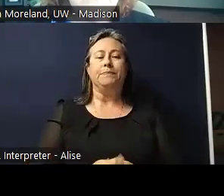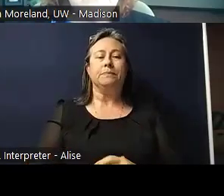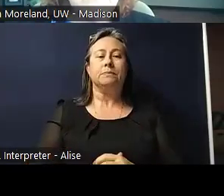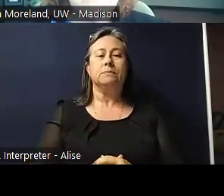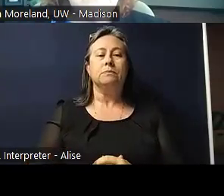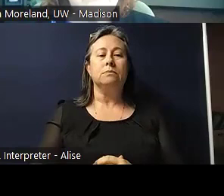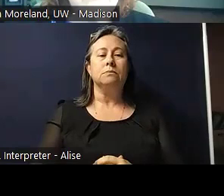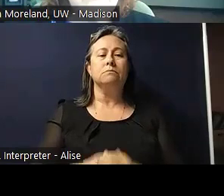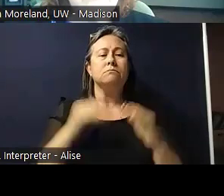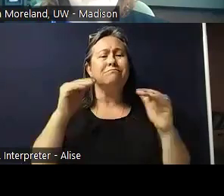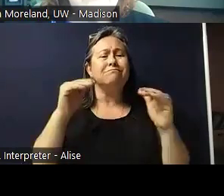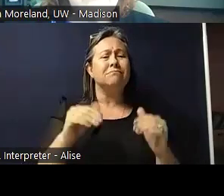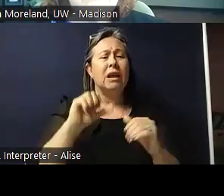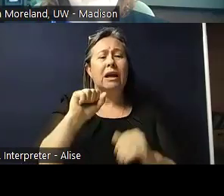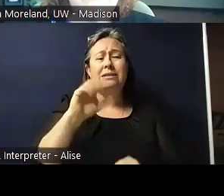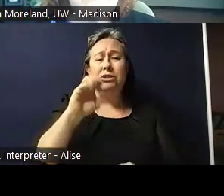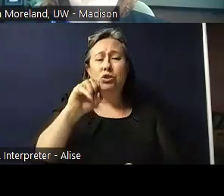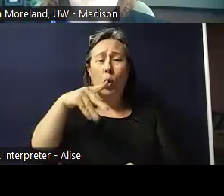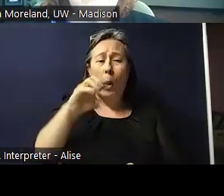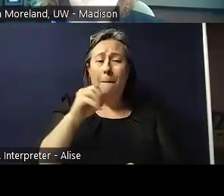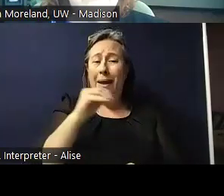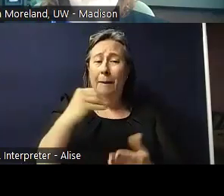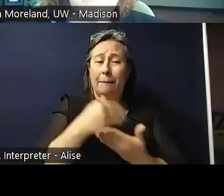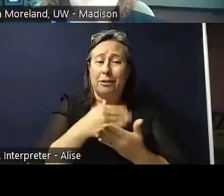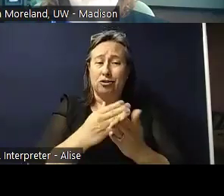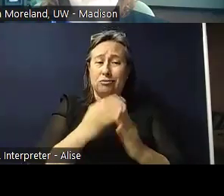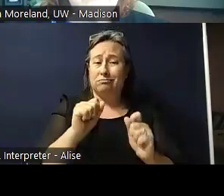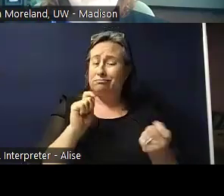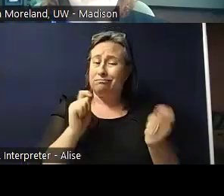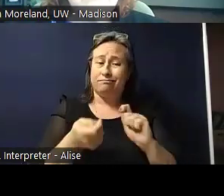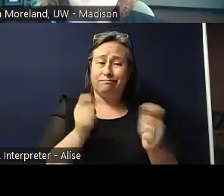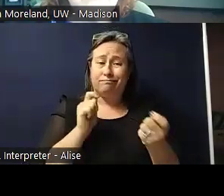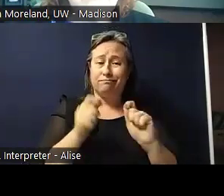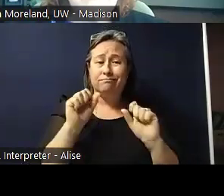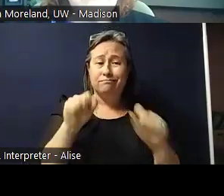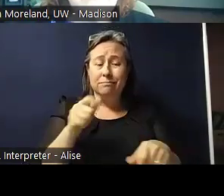Scope and budget can change due to funding restrictions.